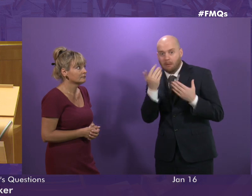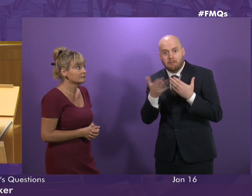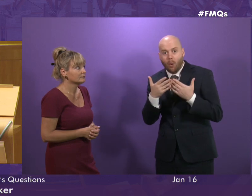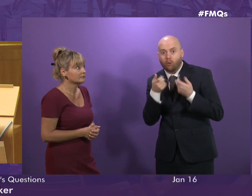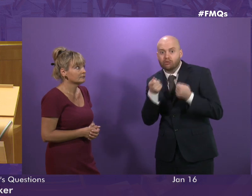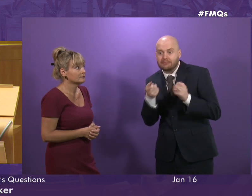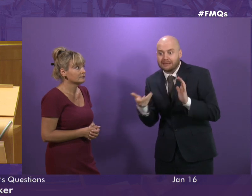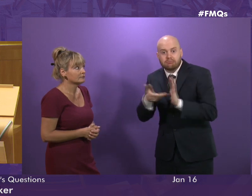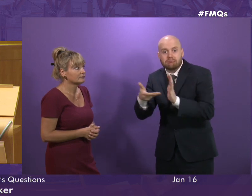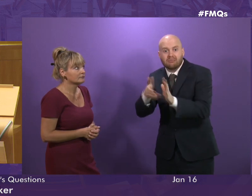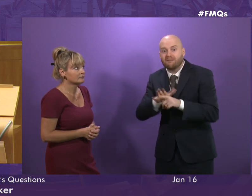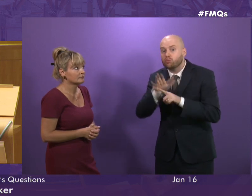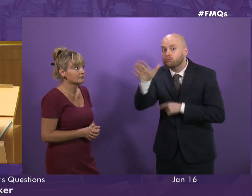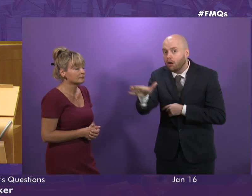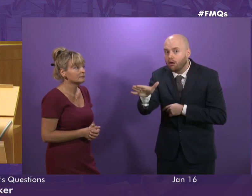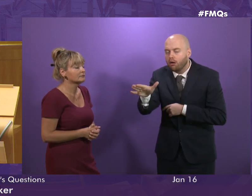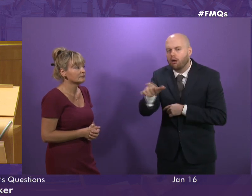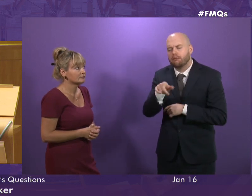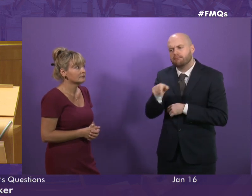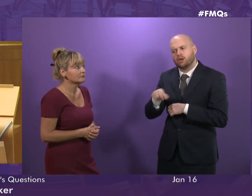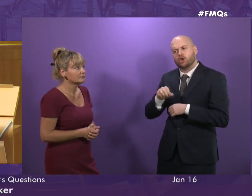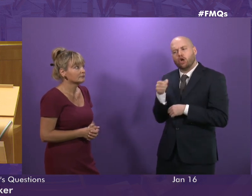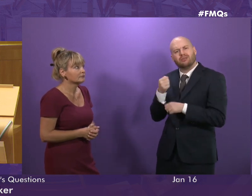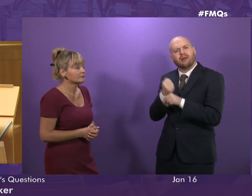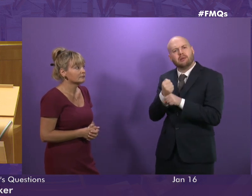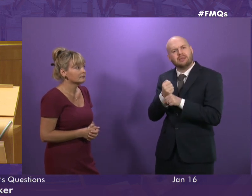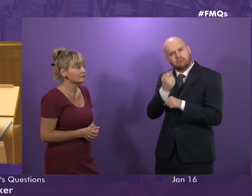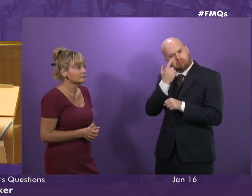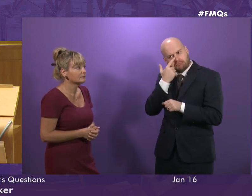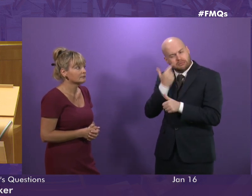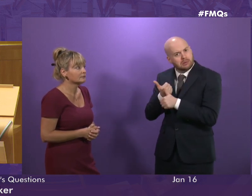What support can the Scottish Government provide to ensure that we keep discovering new candidate